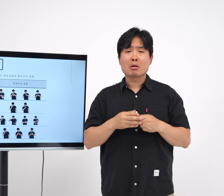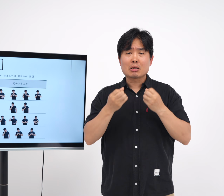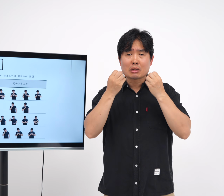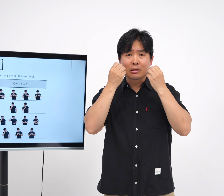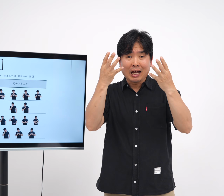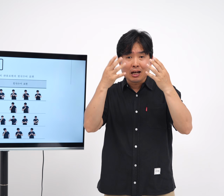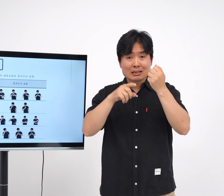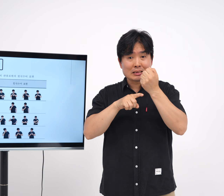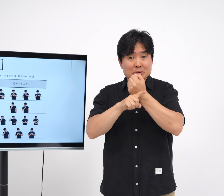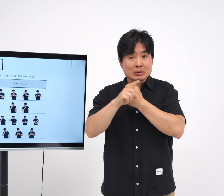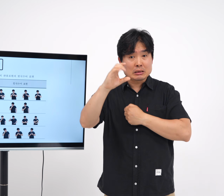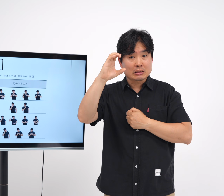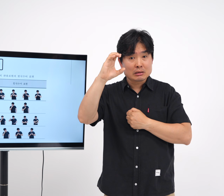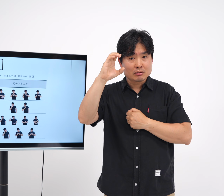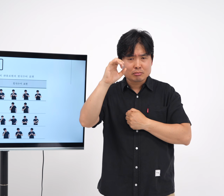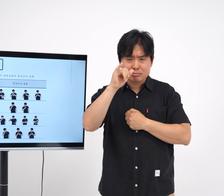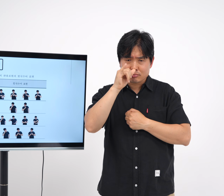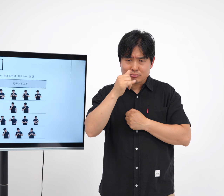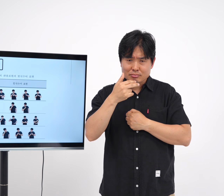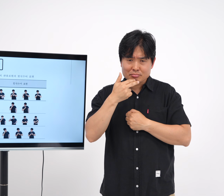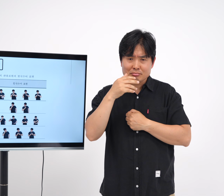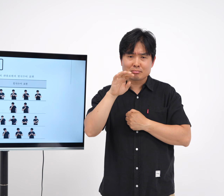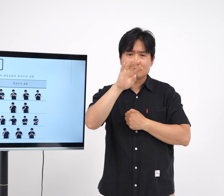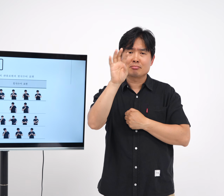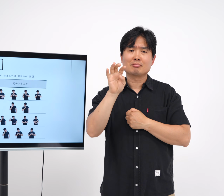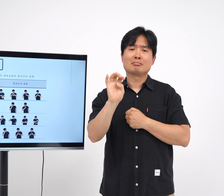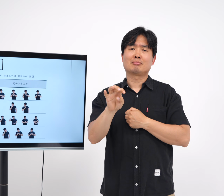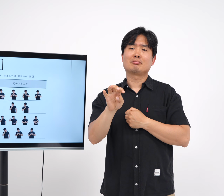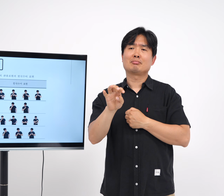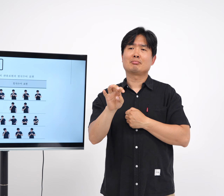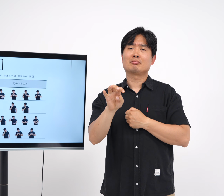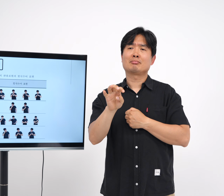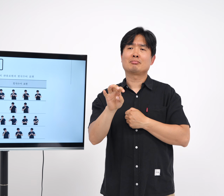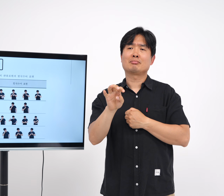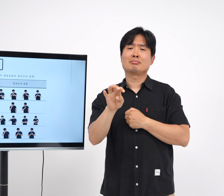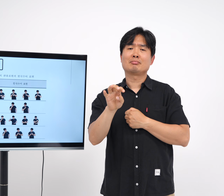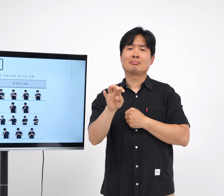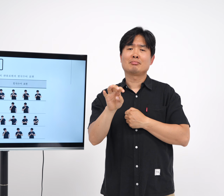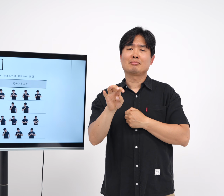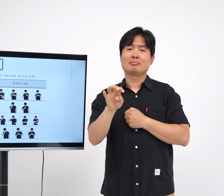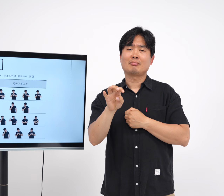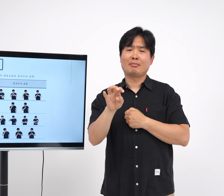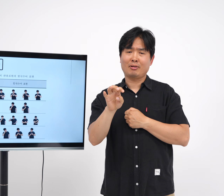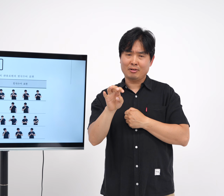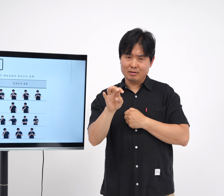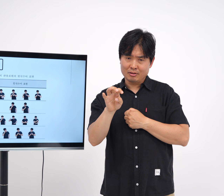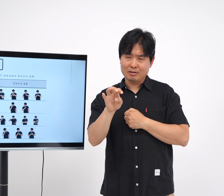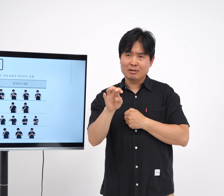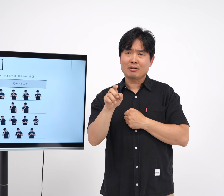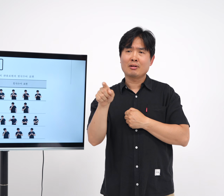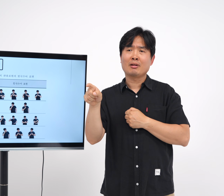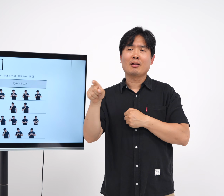So is there a new C meaning here? ? well…